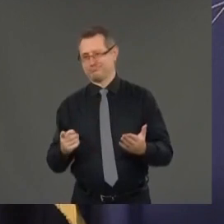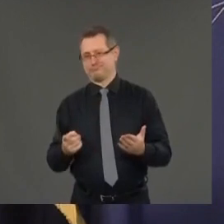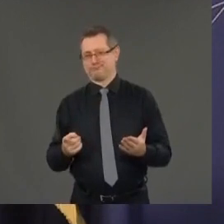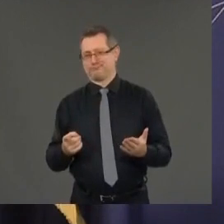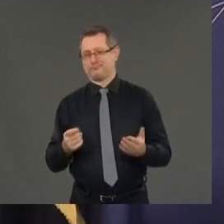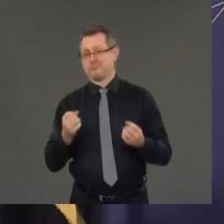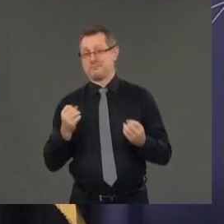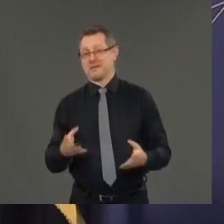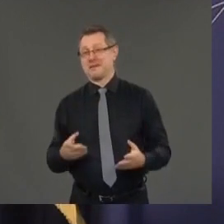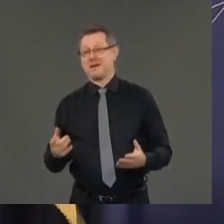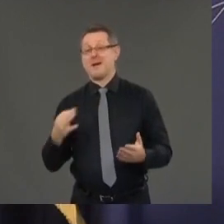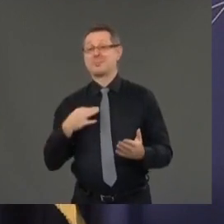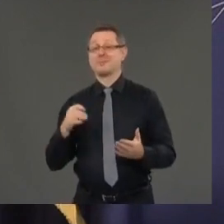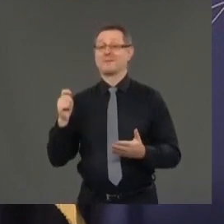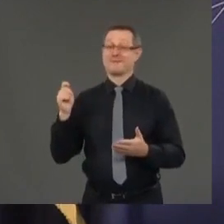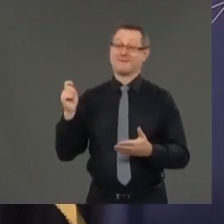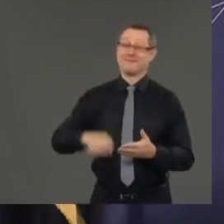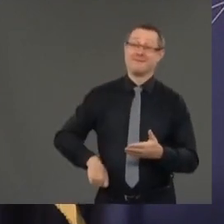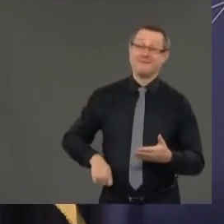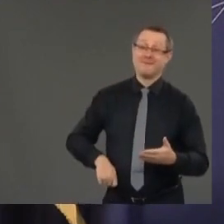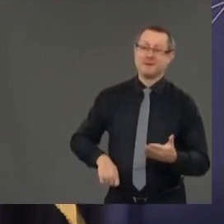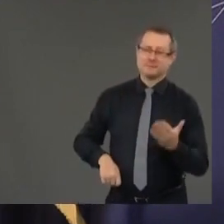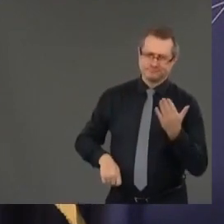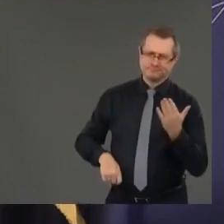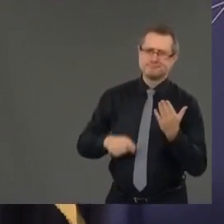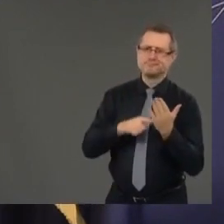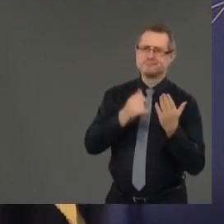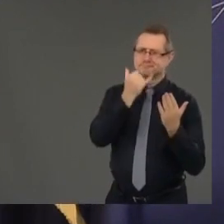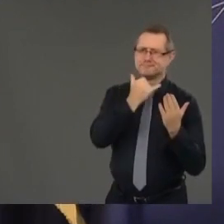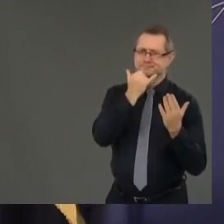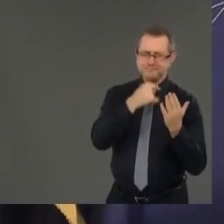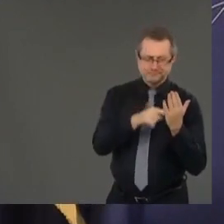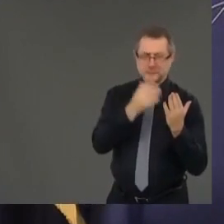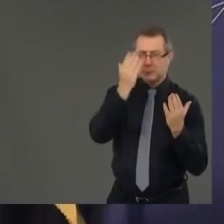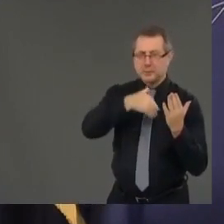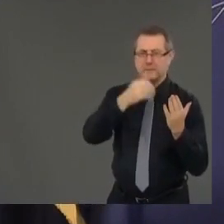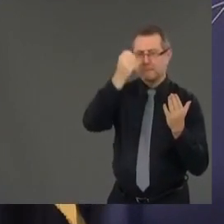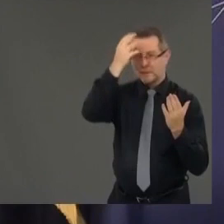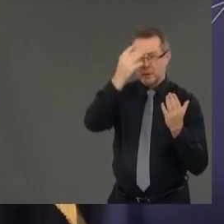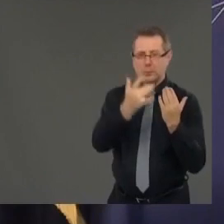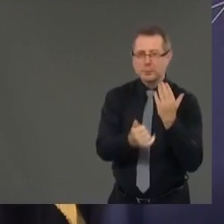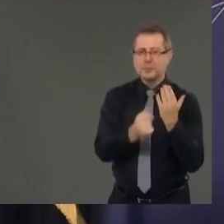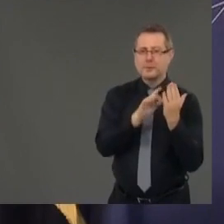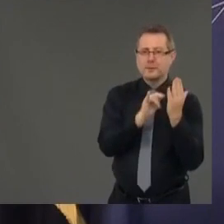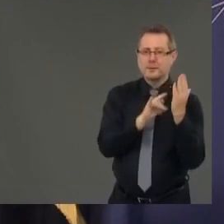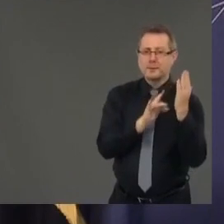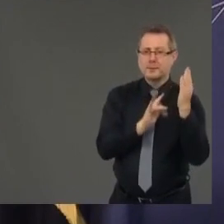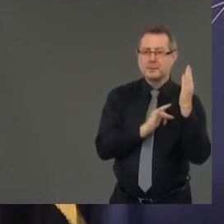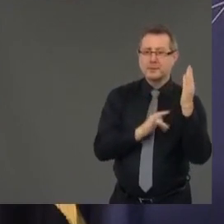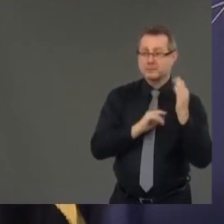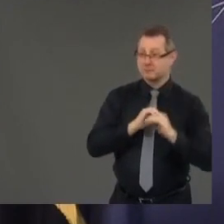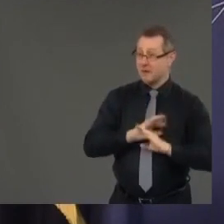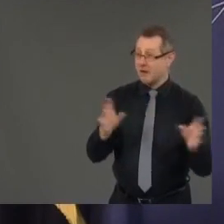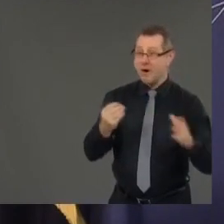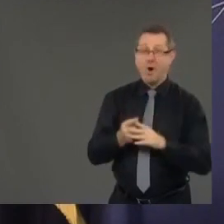THE RUN-OF-THE-MILL APPLICATION. THERE ARE A LOT OF APPLICATIONS